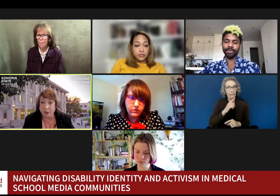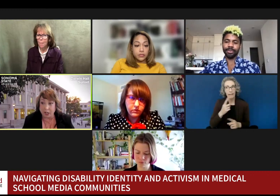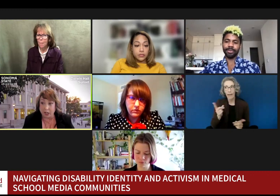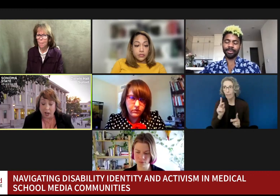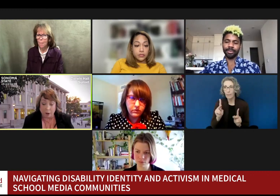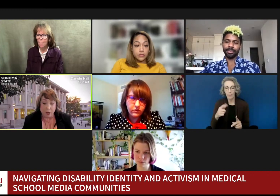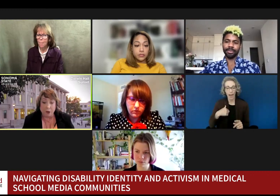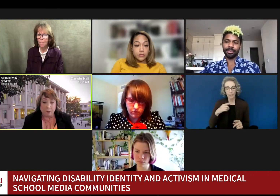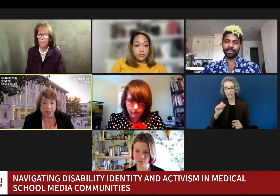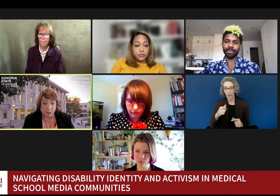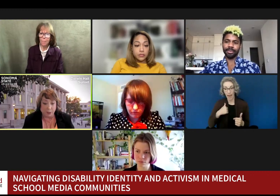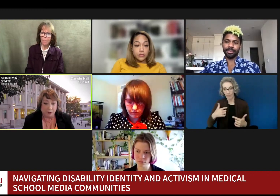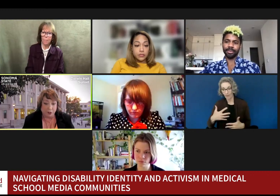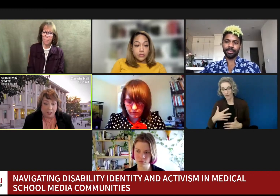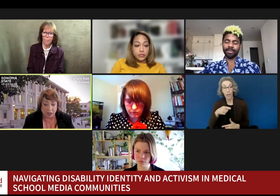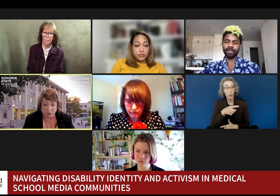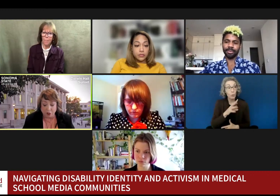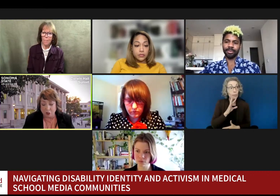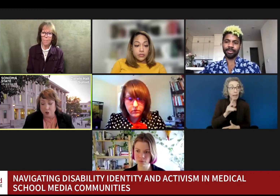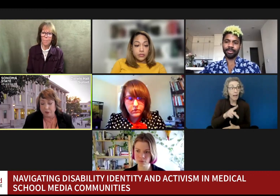you speaking up makes me feel safer to do that.